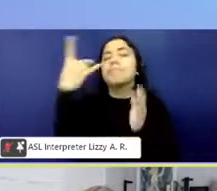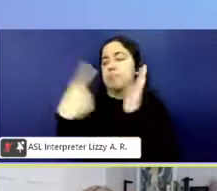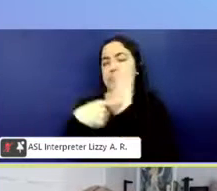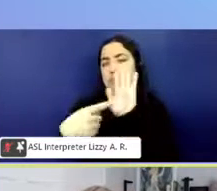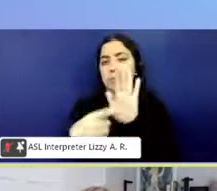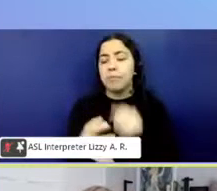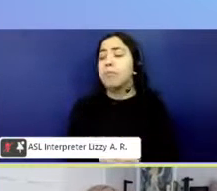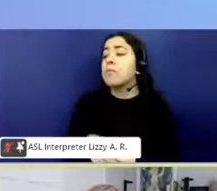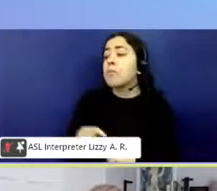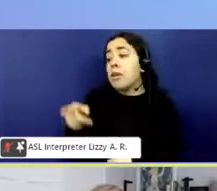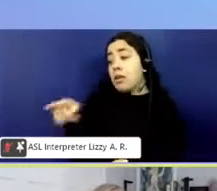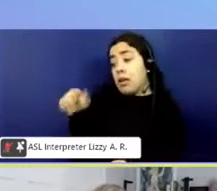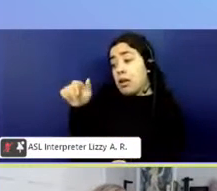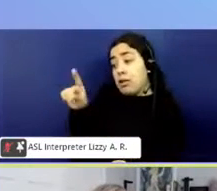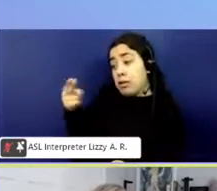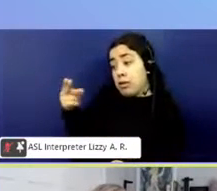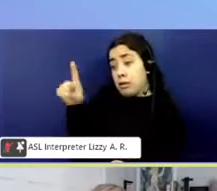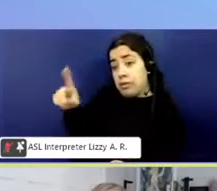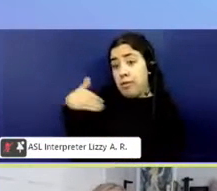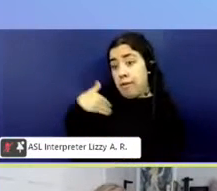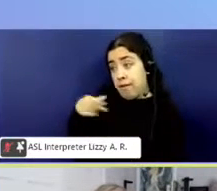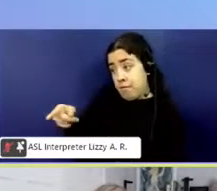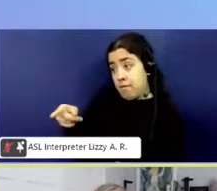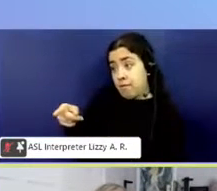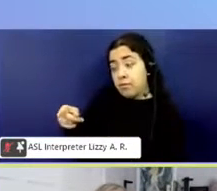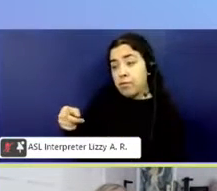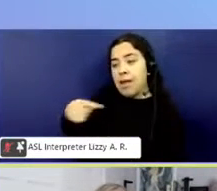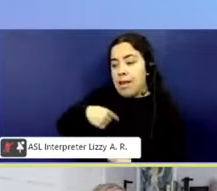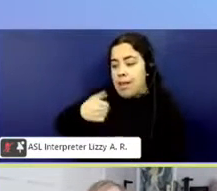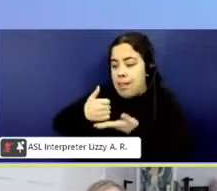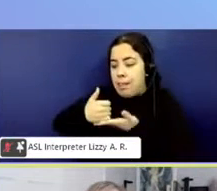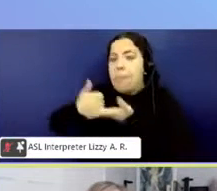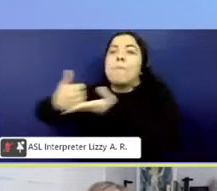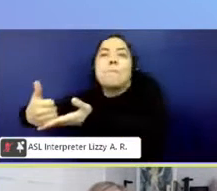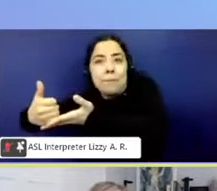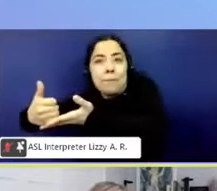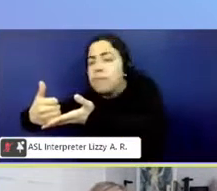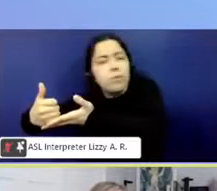start by identifying the motivation then the cognitive demands of fulfilling that motivation